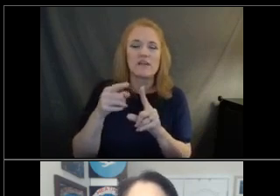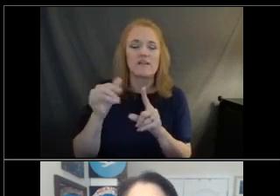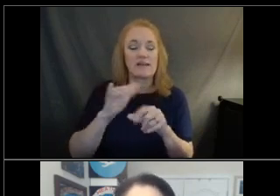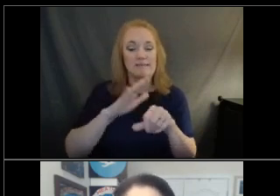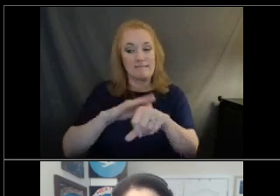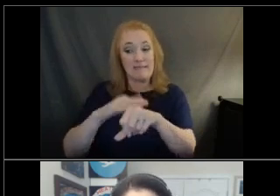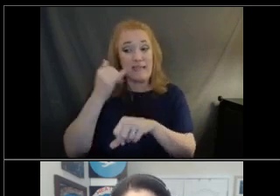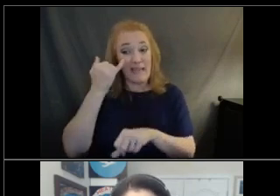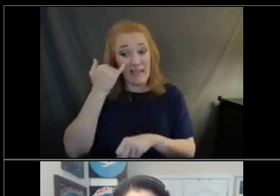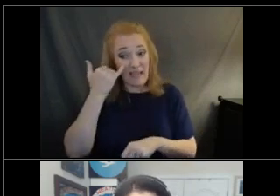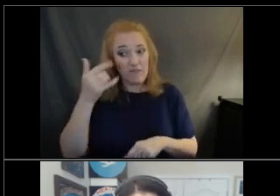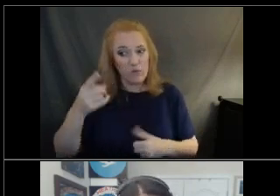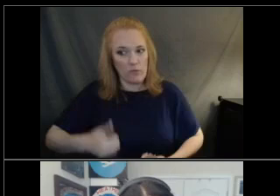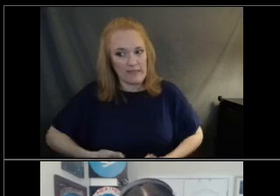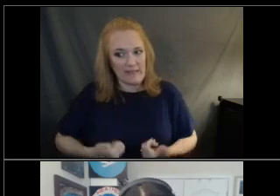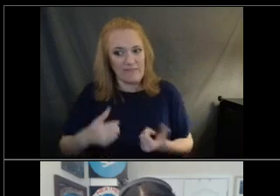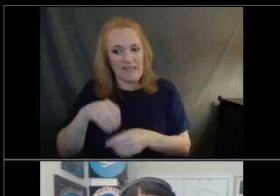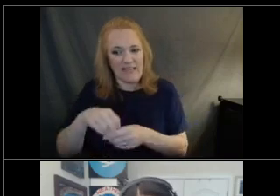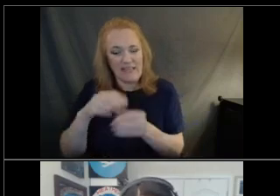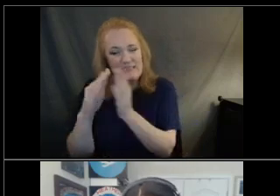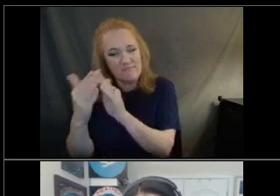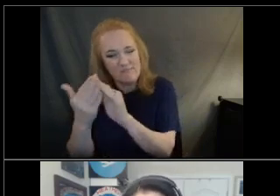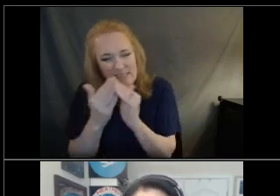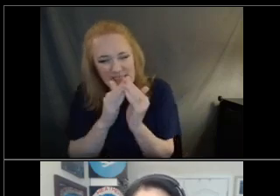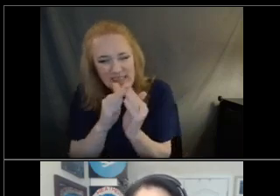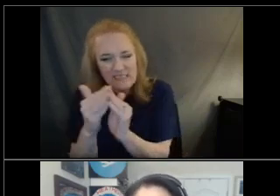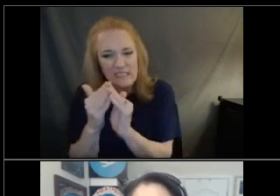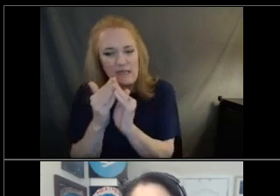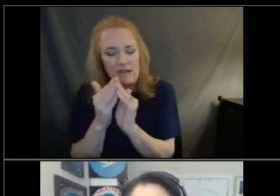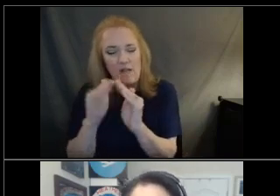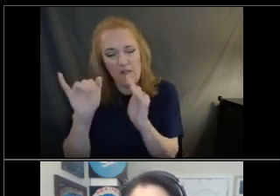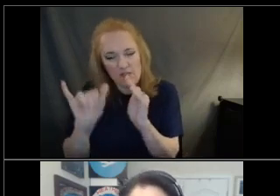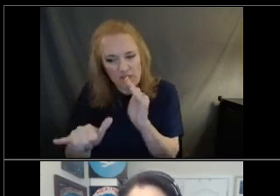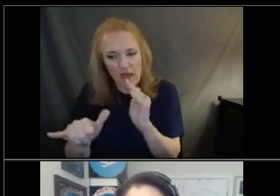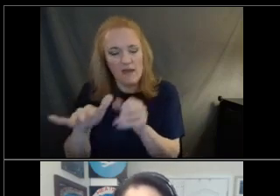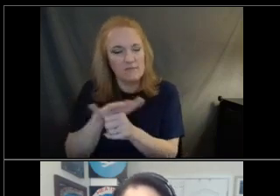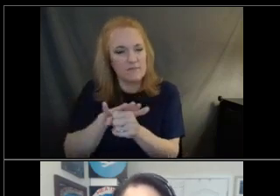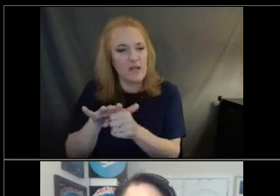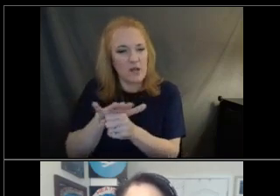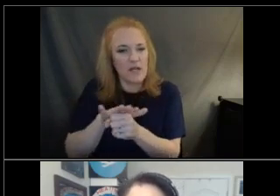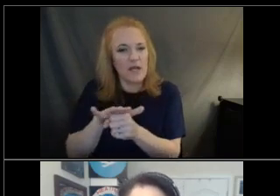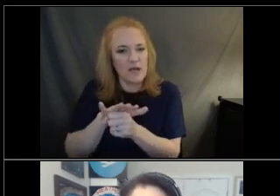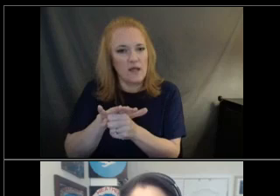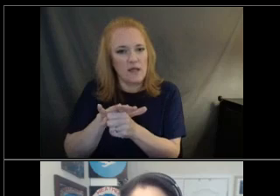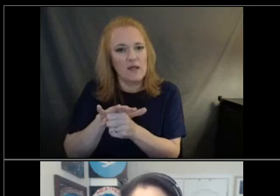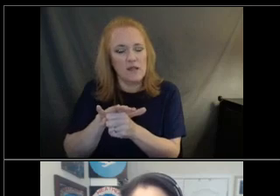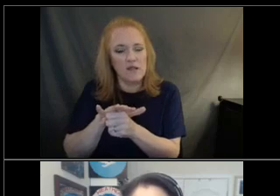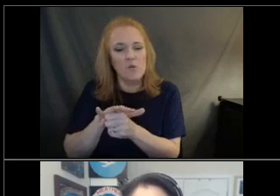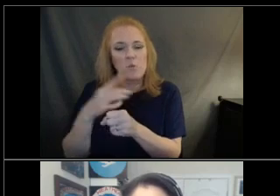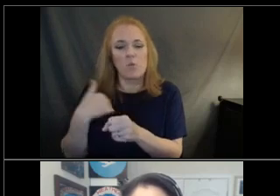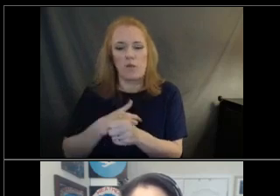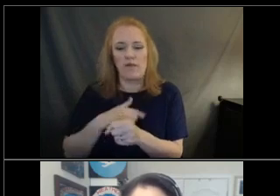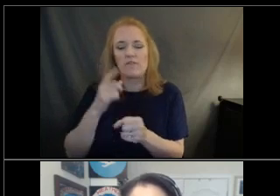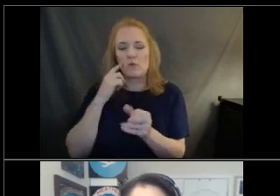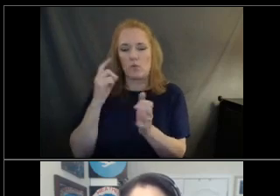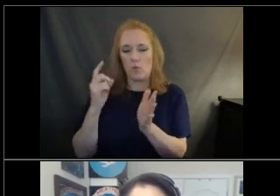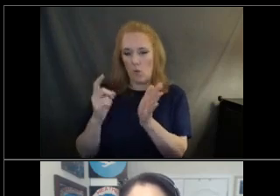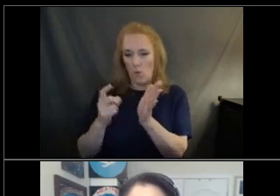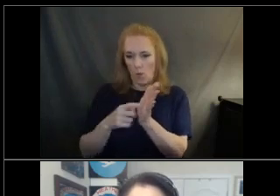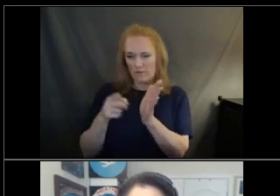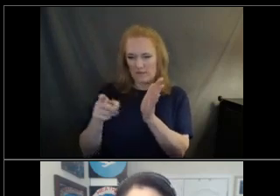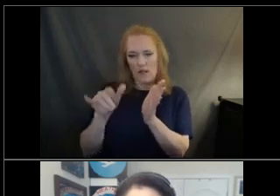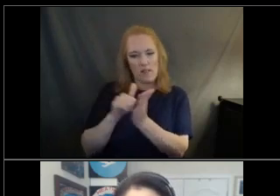are in an urban area or if you are in this section of an urban area that we've known to be hotter